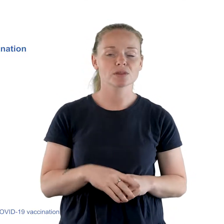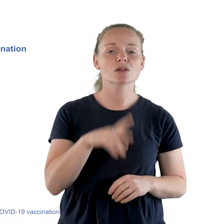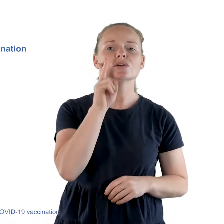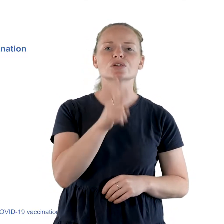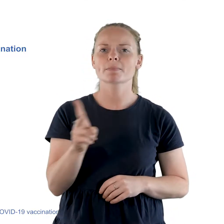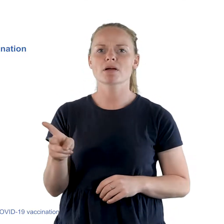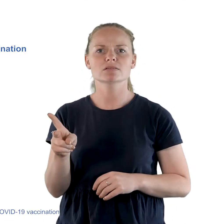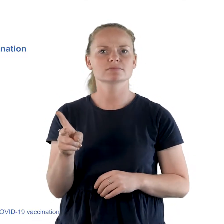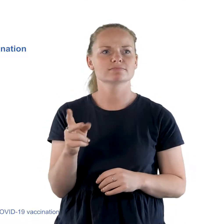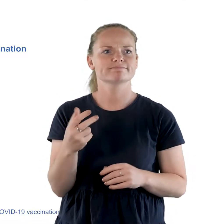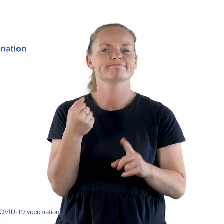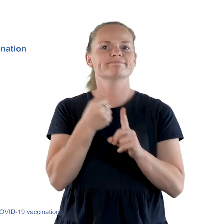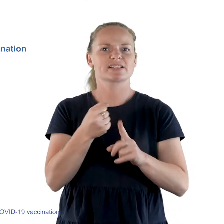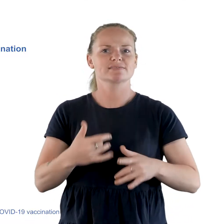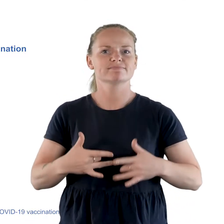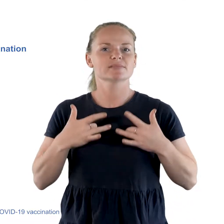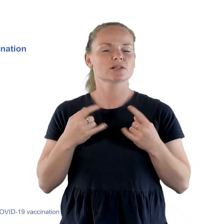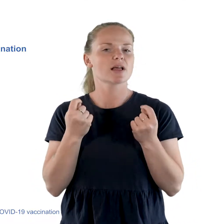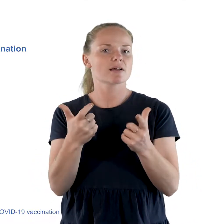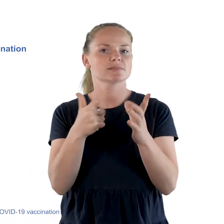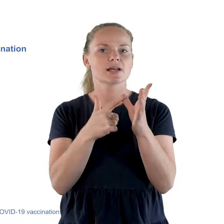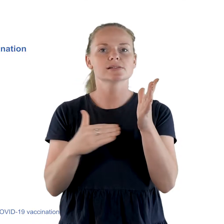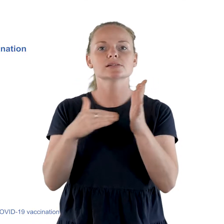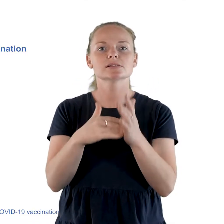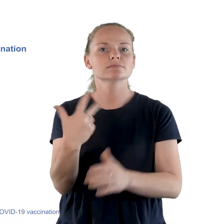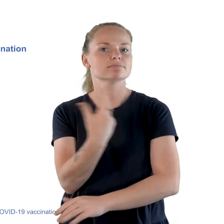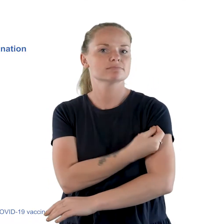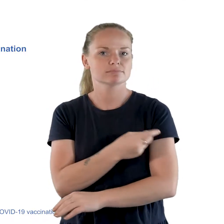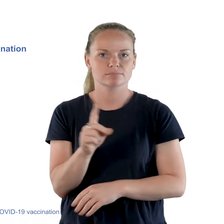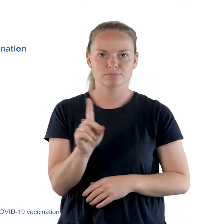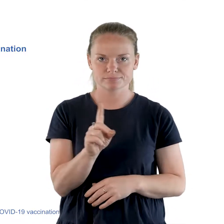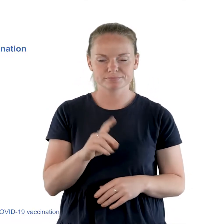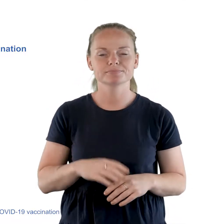Common side effects after AstraZeneca include: